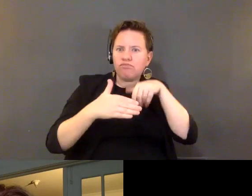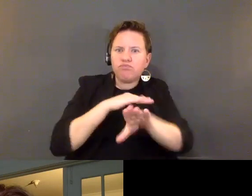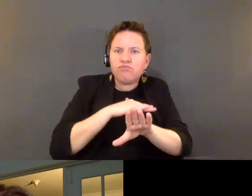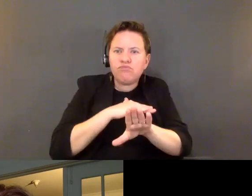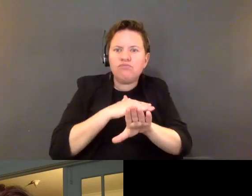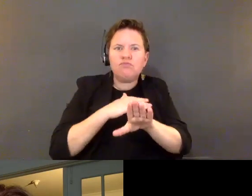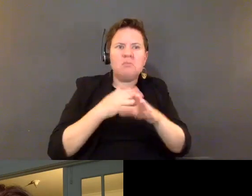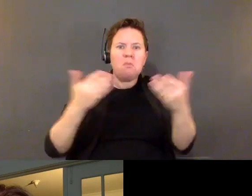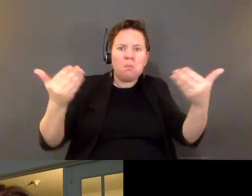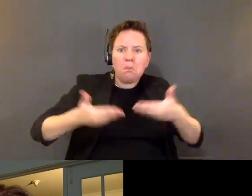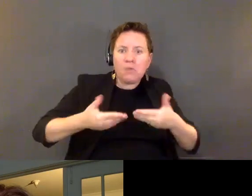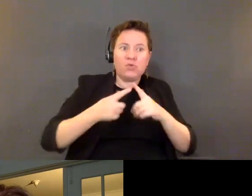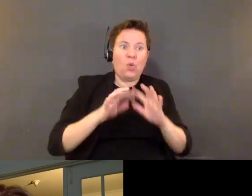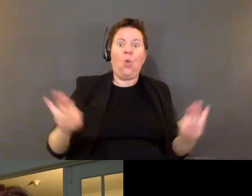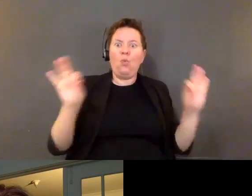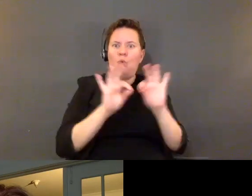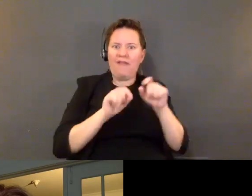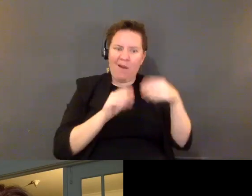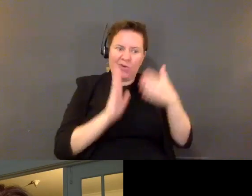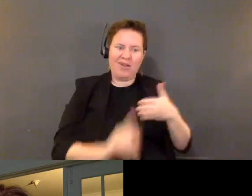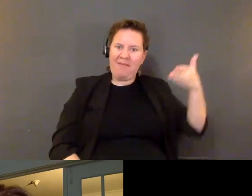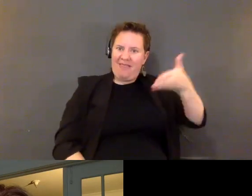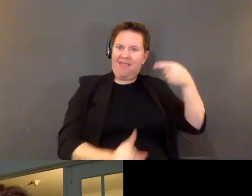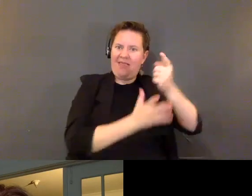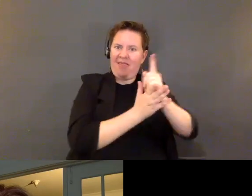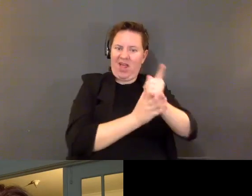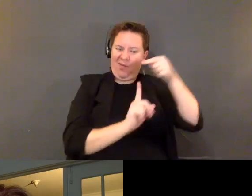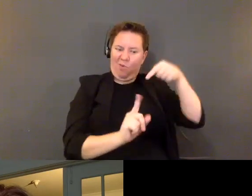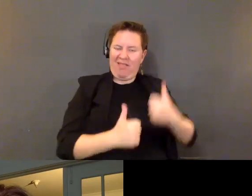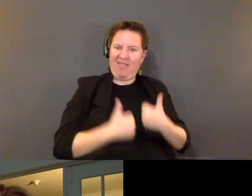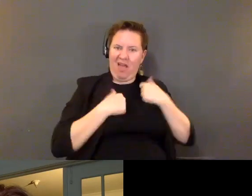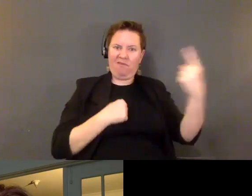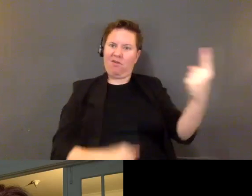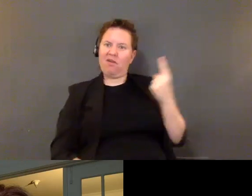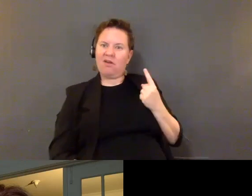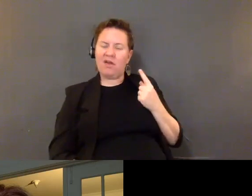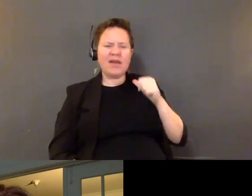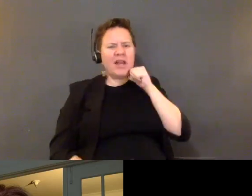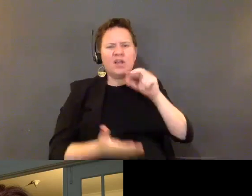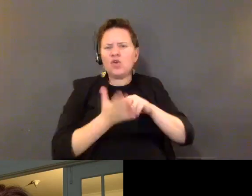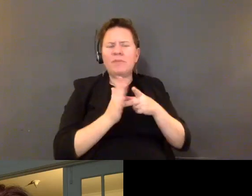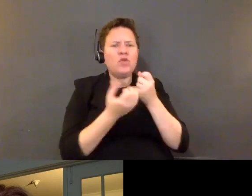so urgent that that person be there at that moment and again i don't mean rescue i don't mean coming